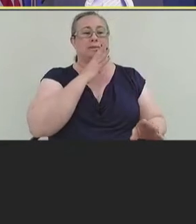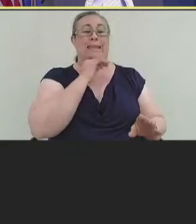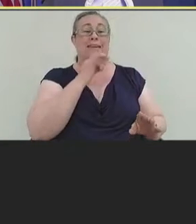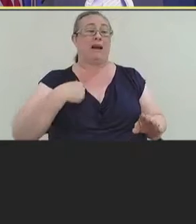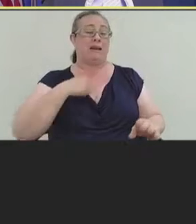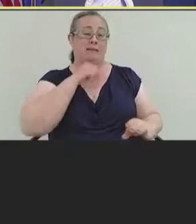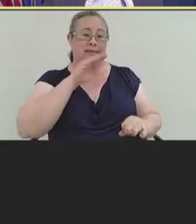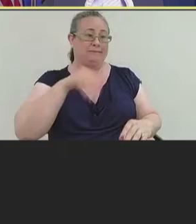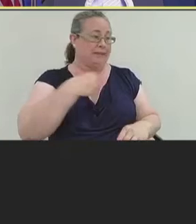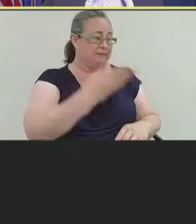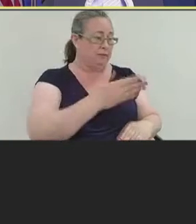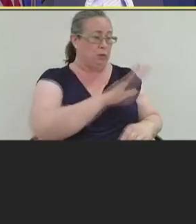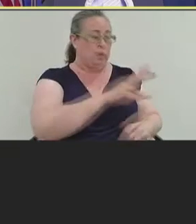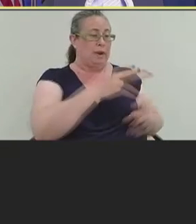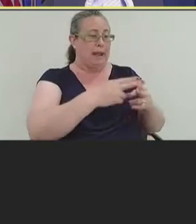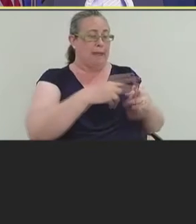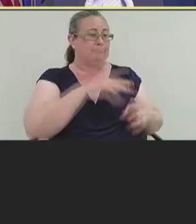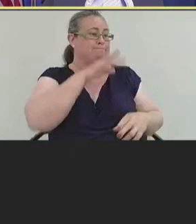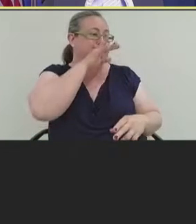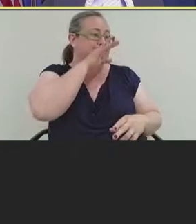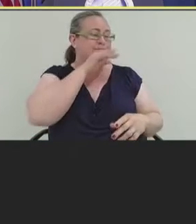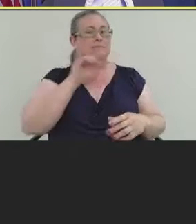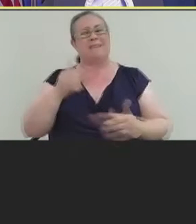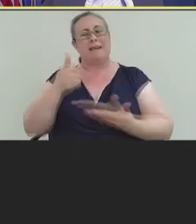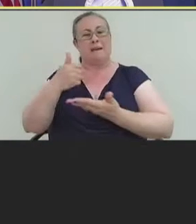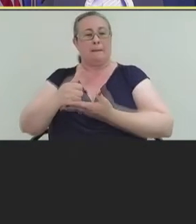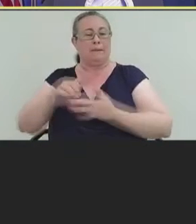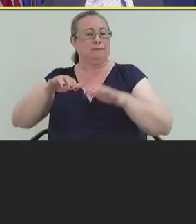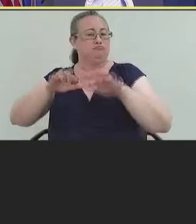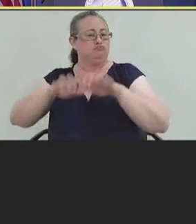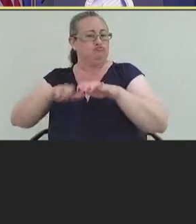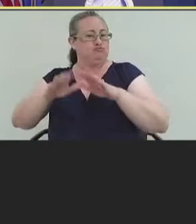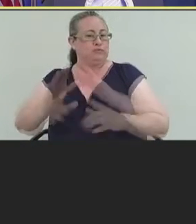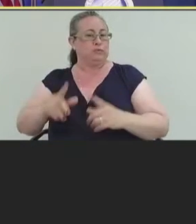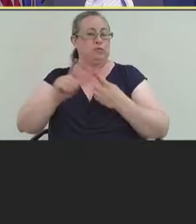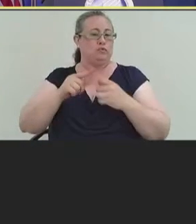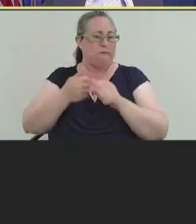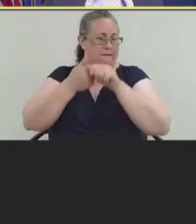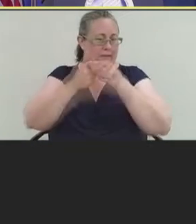you the floor. This helps the note taker and others to follow along. Throughout the day,